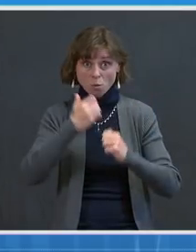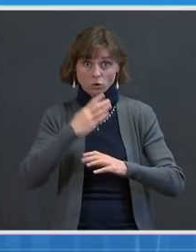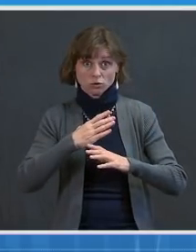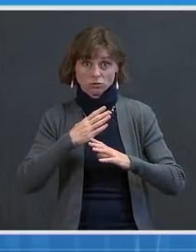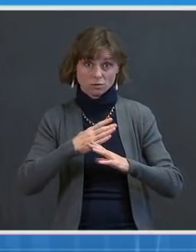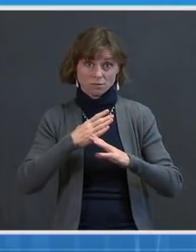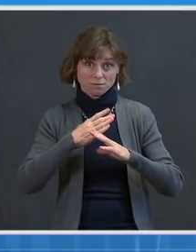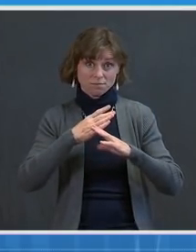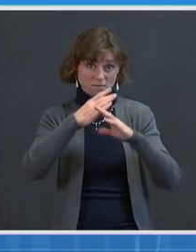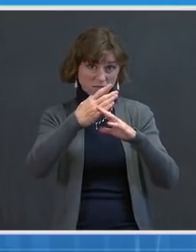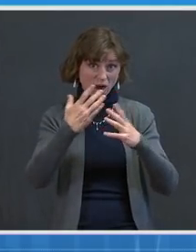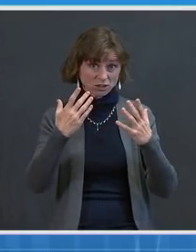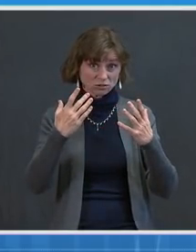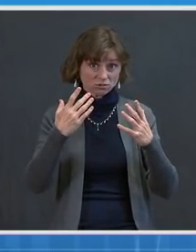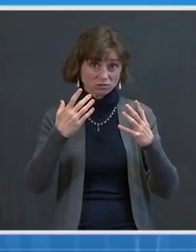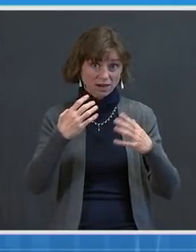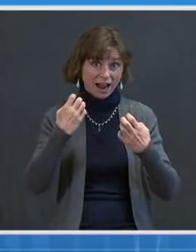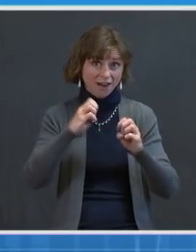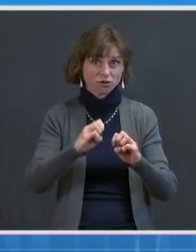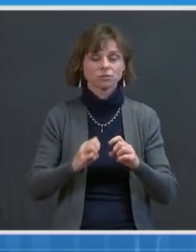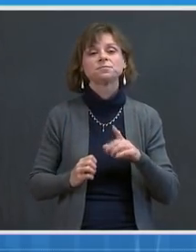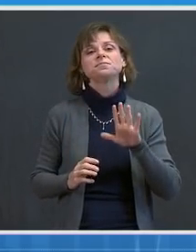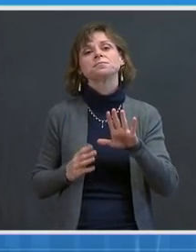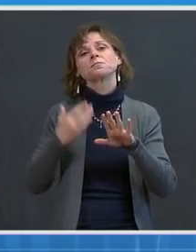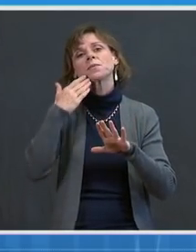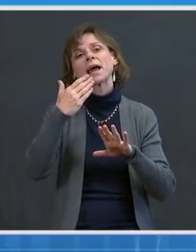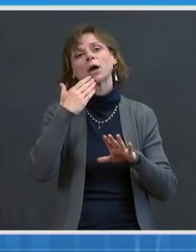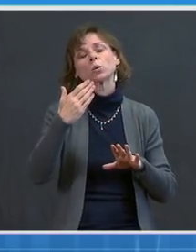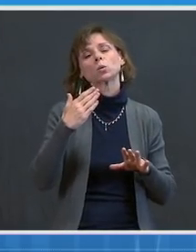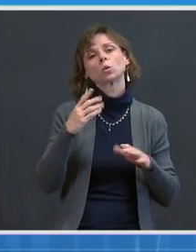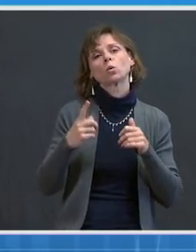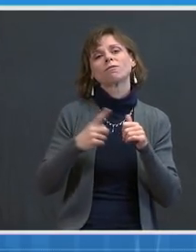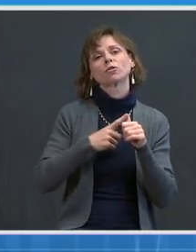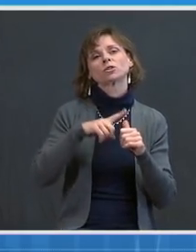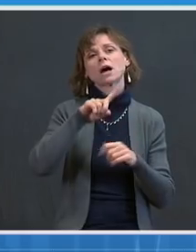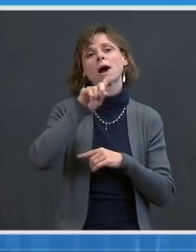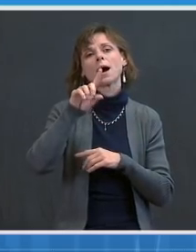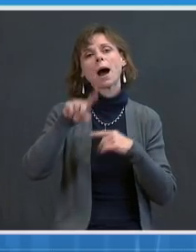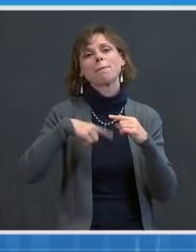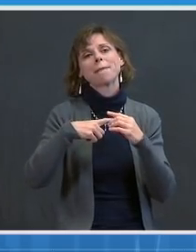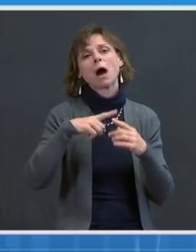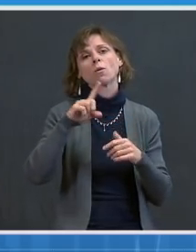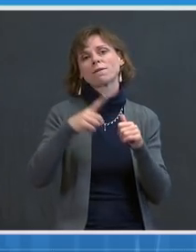Dr. Fauci: Thank you, April. Very quickly, with regard to your first question, you would definitely expect --